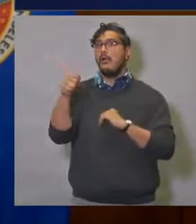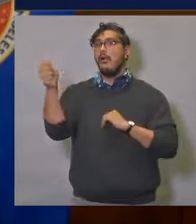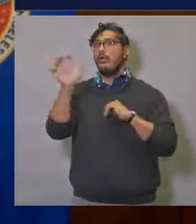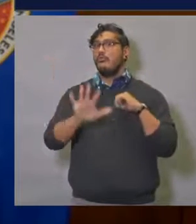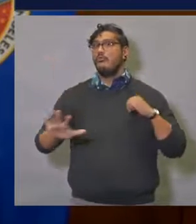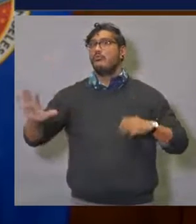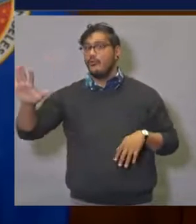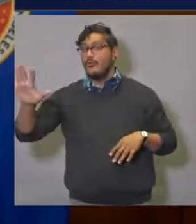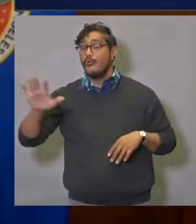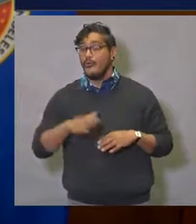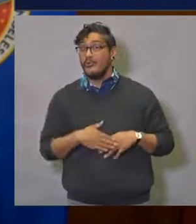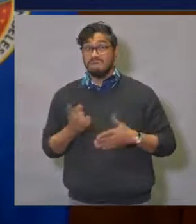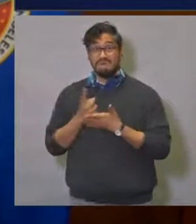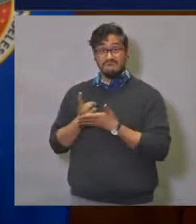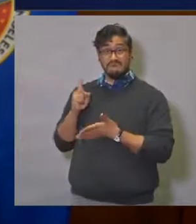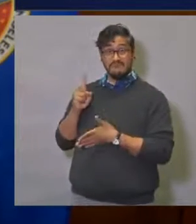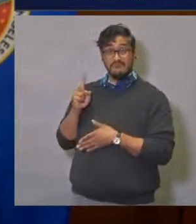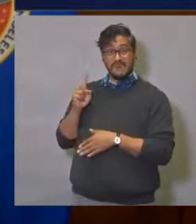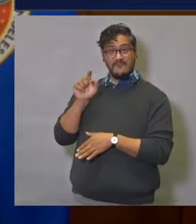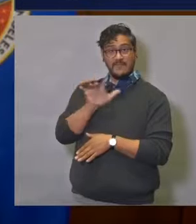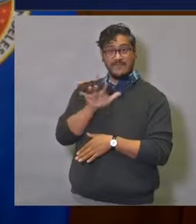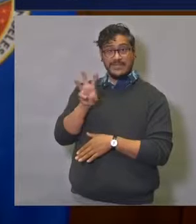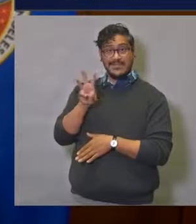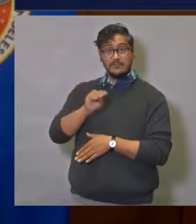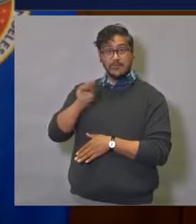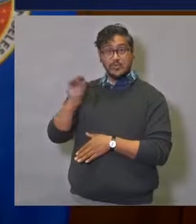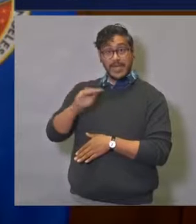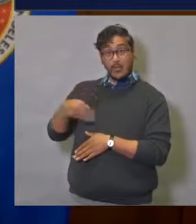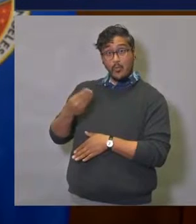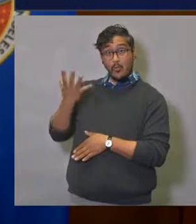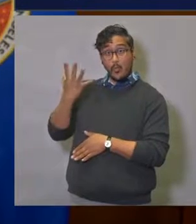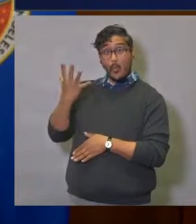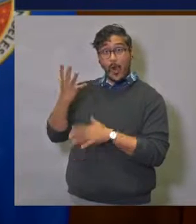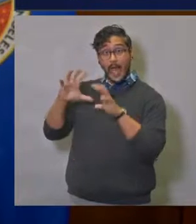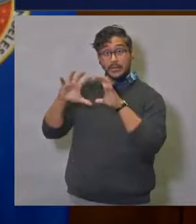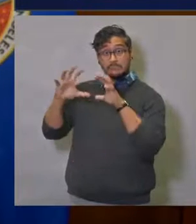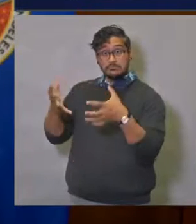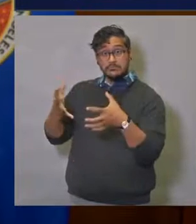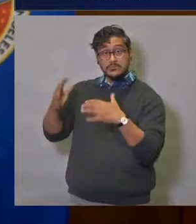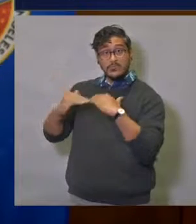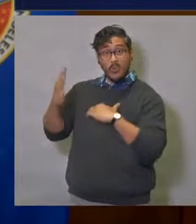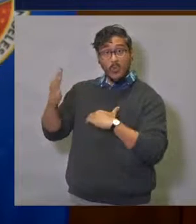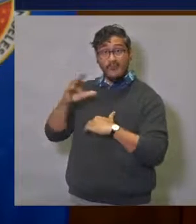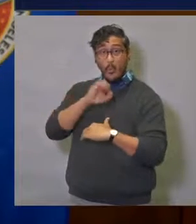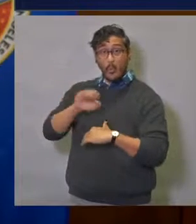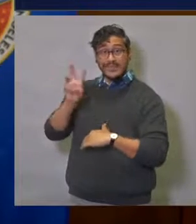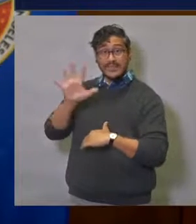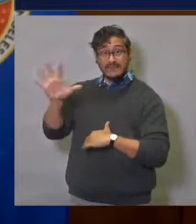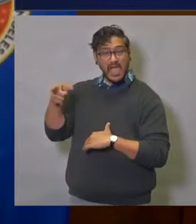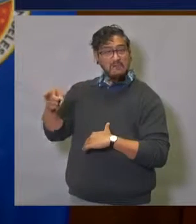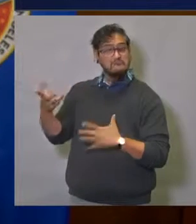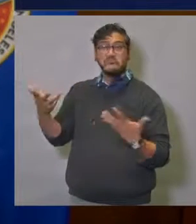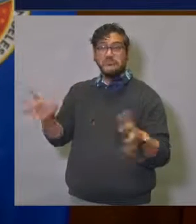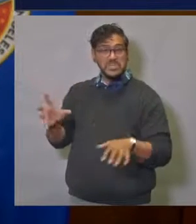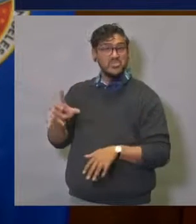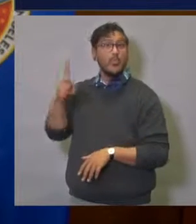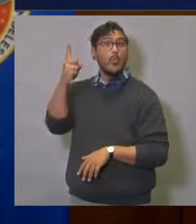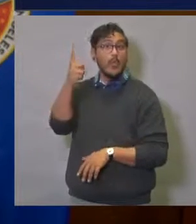LATINO COMMUNITIES WHEN COMPARED TO OTHER DEMOGRAPHICS.